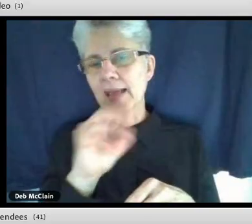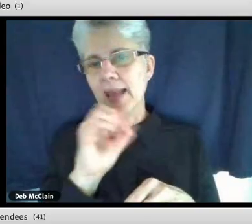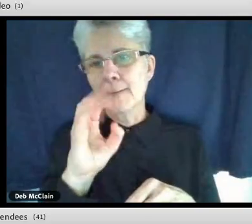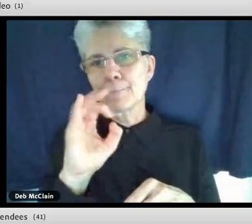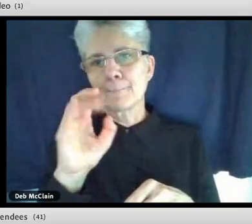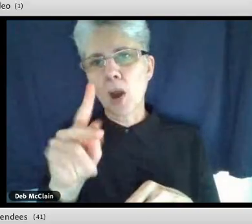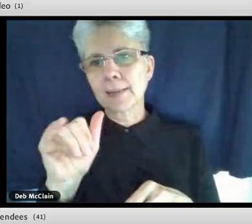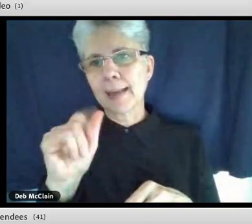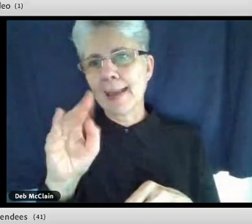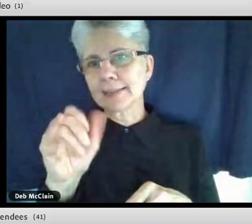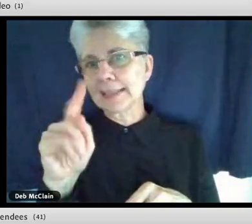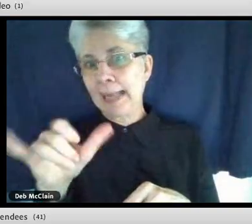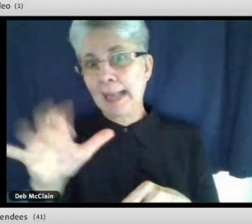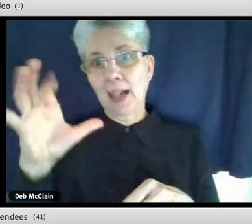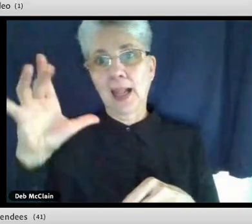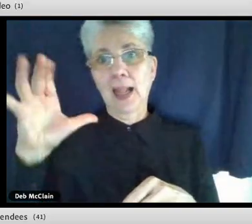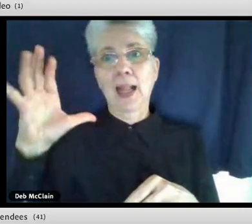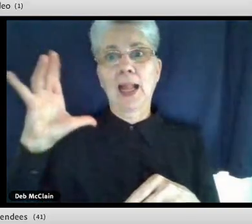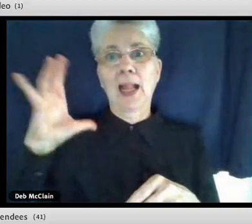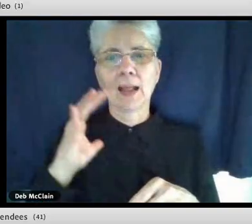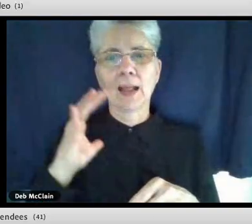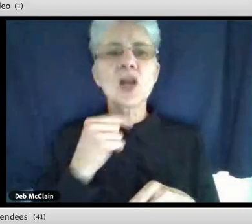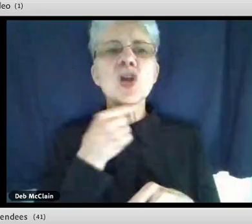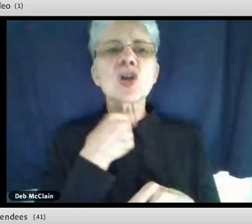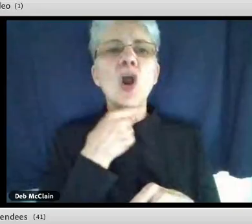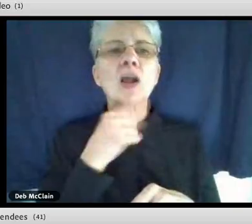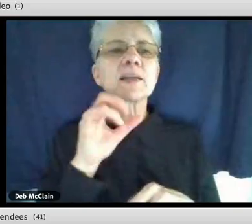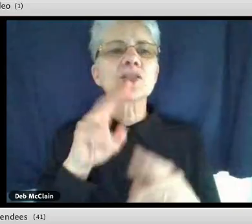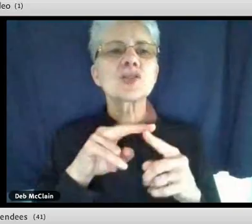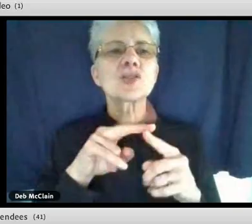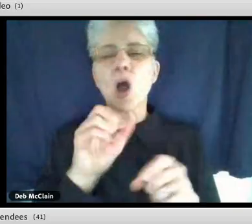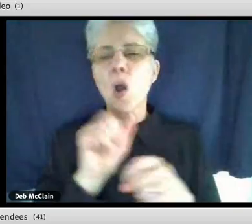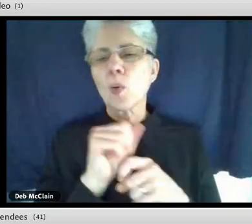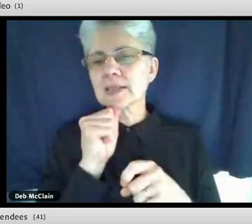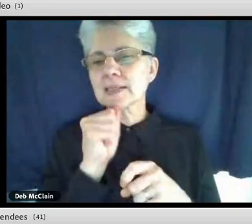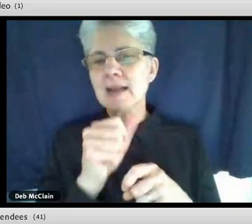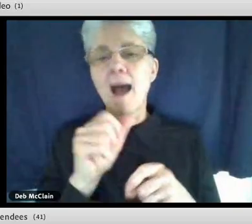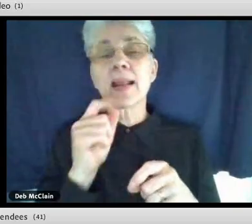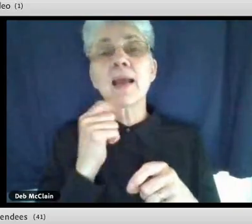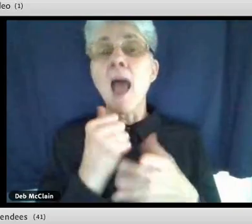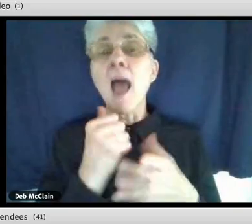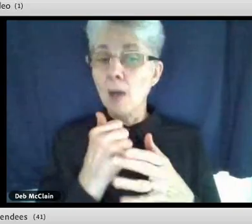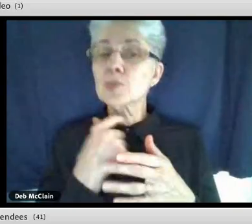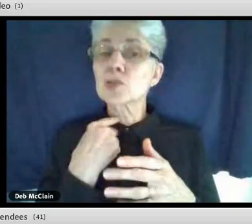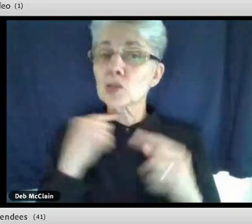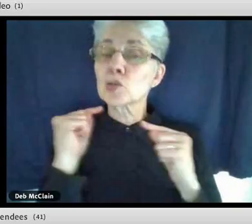in fact, back to the time of Octavian and Mark Antony that gargling with salt does not work.